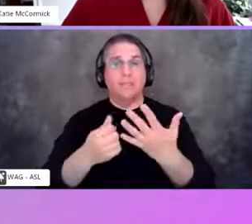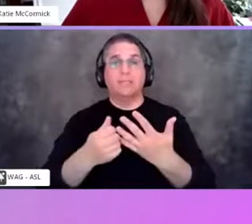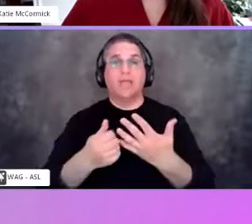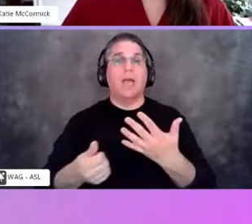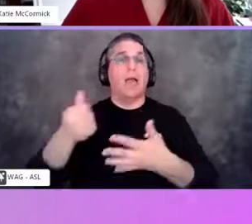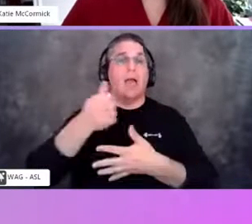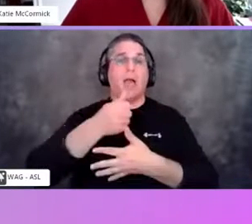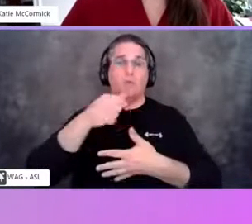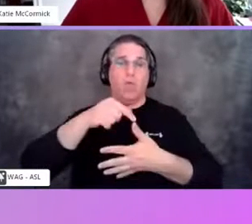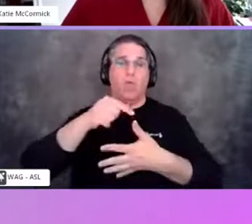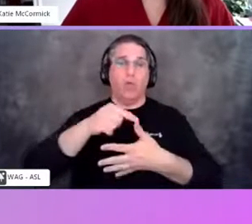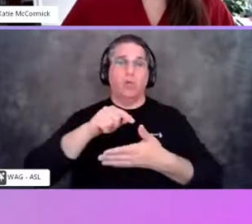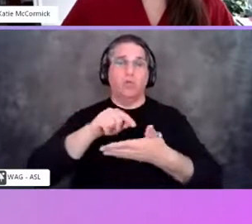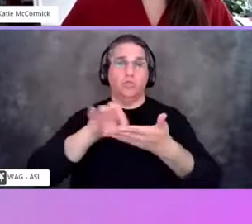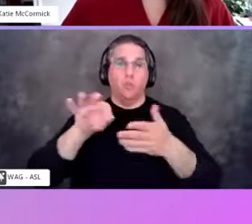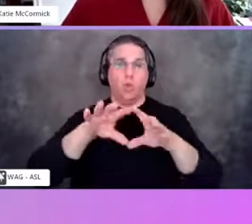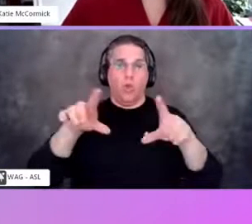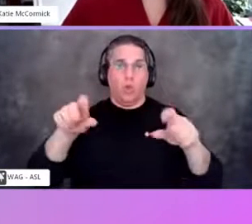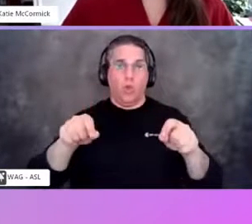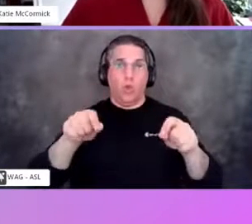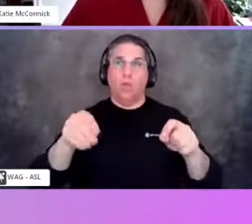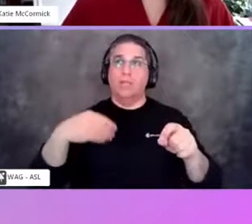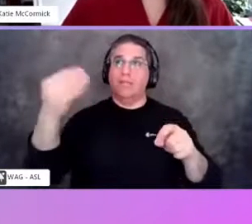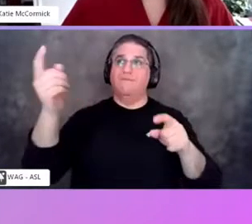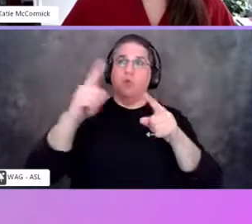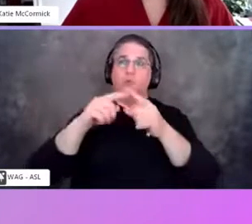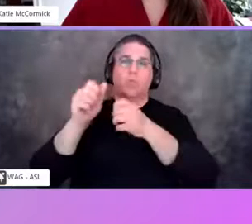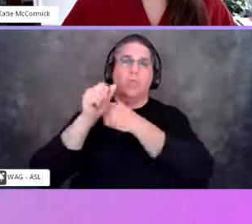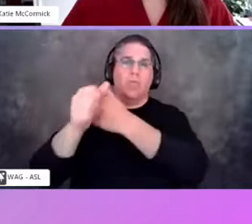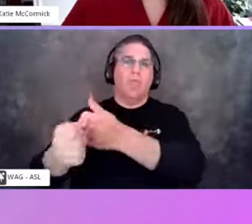[Katie McCormick] The next thing we was decided to utilize our fundamentals program.